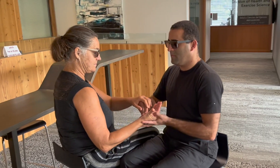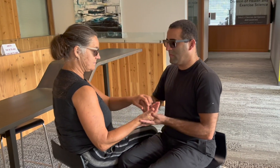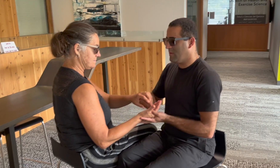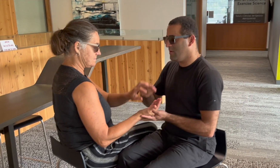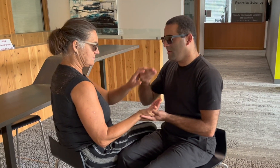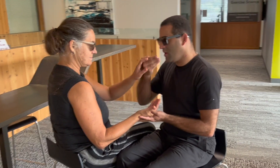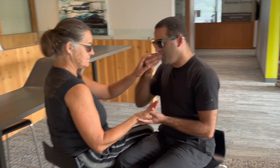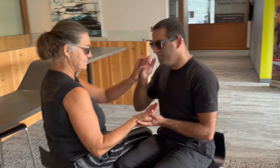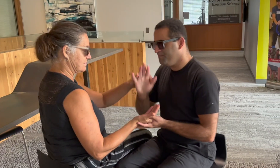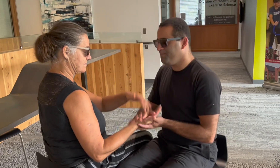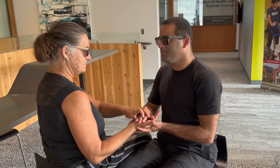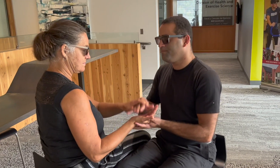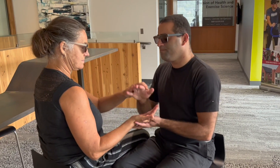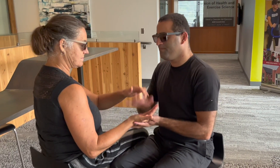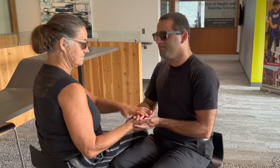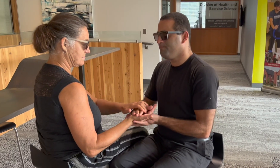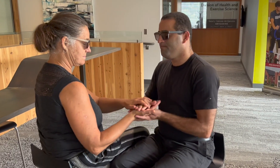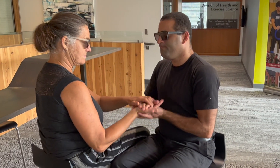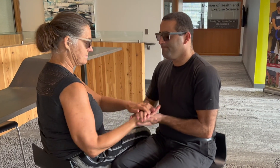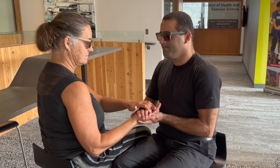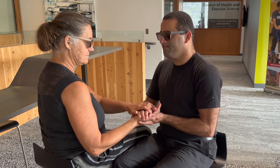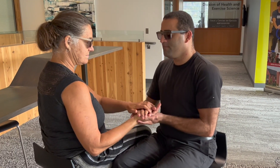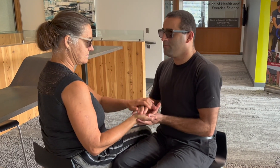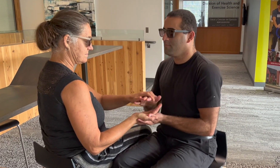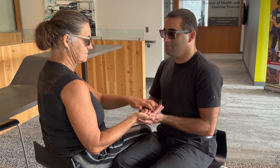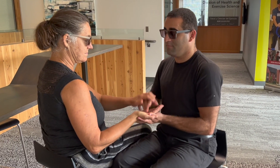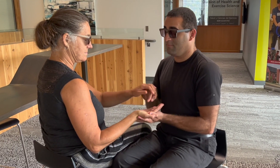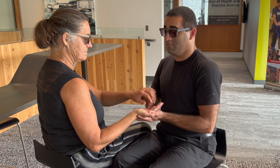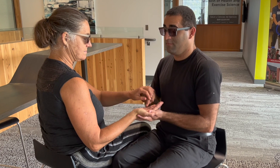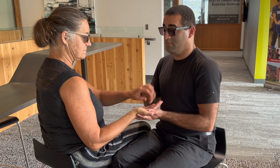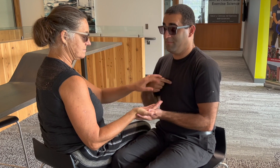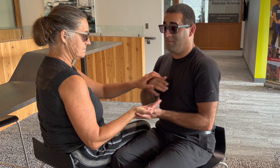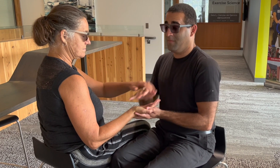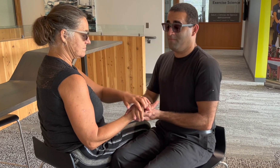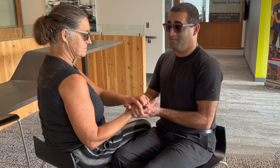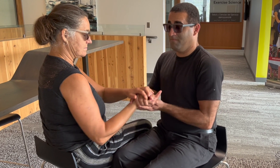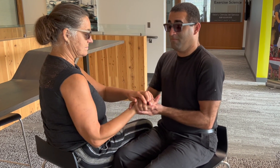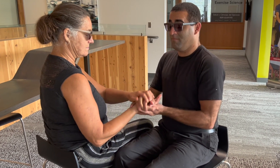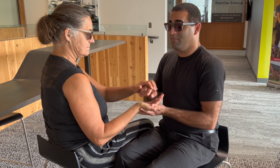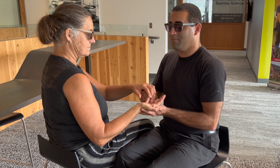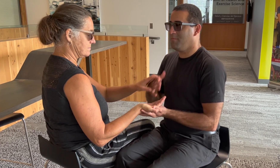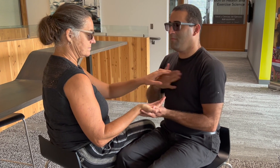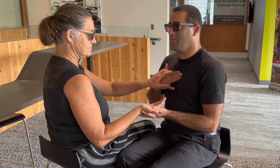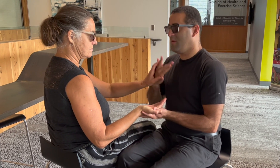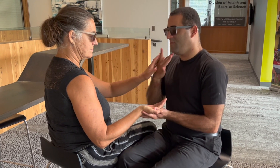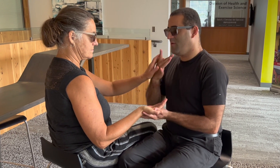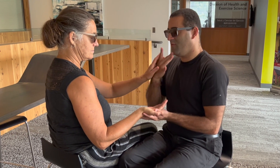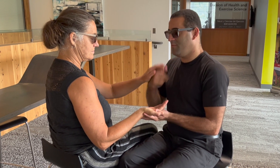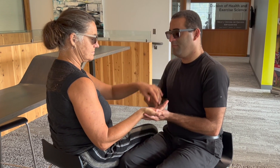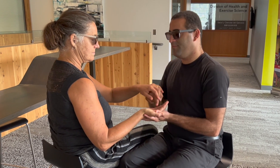I begin my story by showing that I was eating something by using a tortilla chip to scoop it out of a bowl.